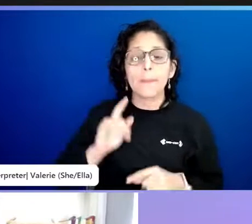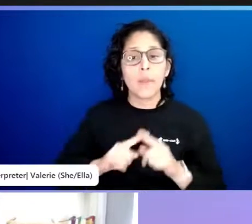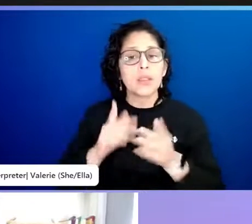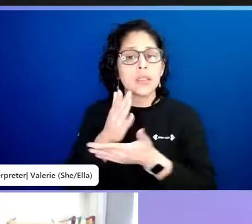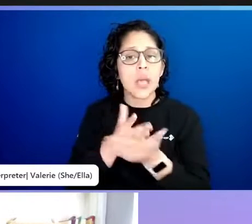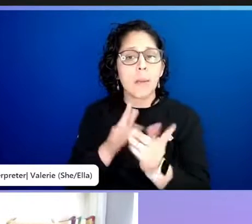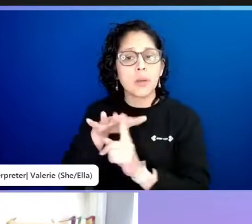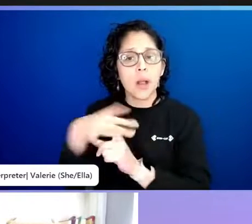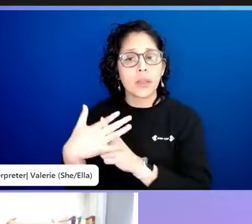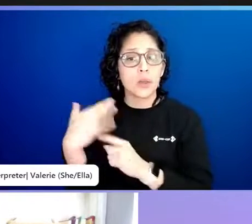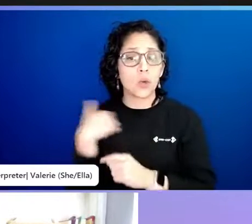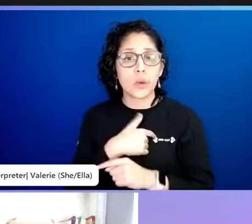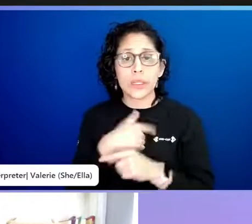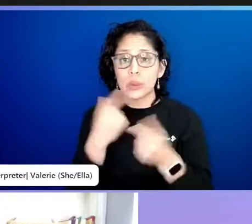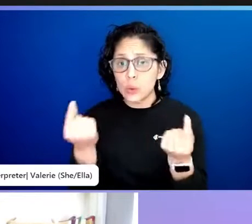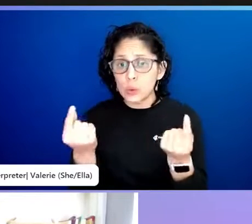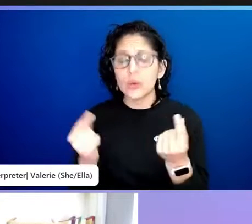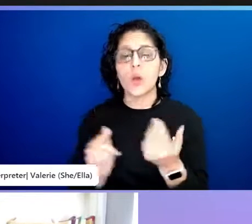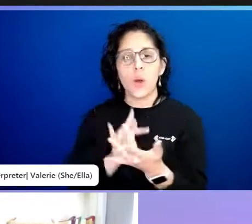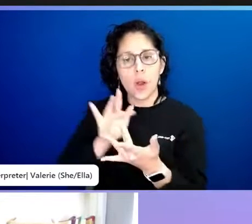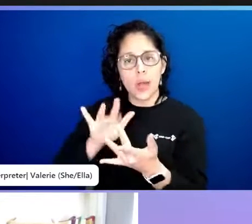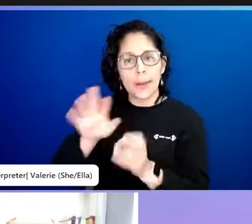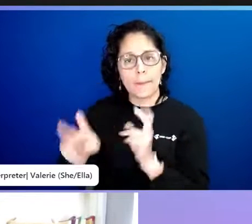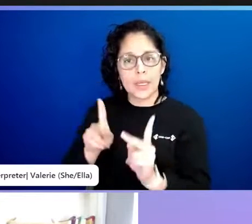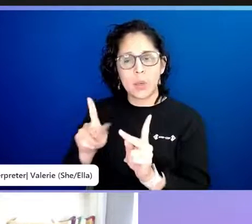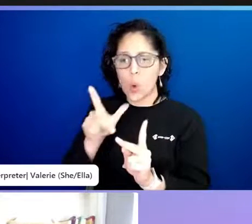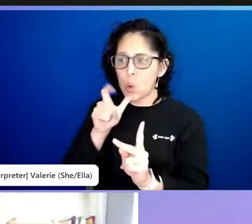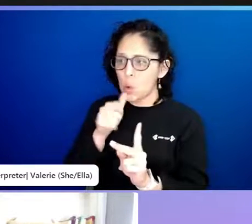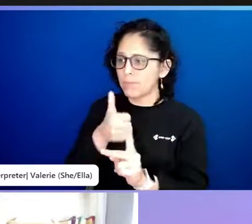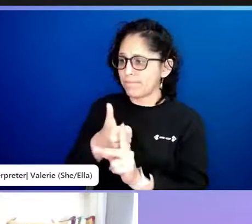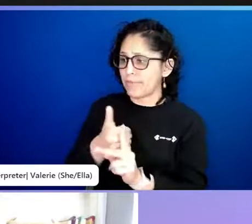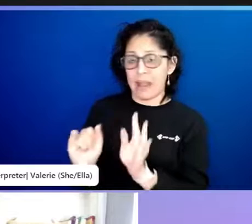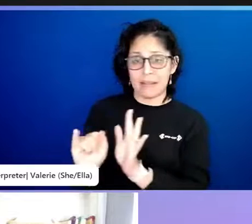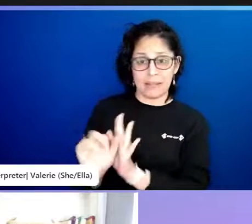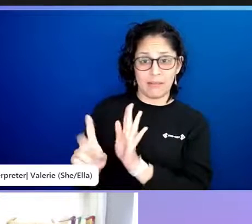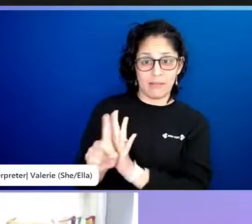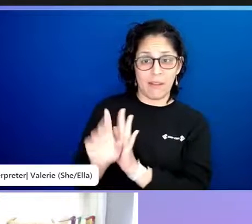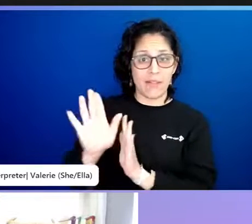what we've done is reach out to individuals who who have identified that cognitive demand